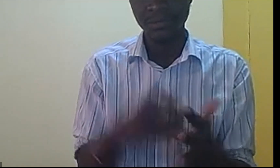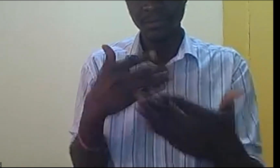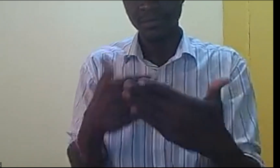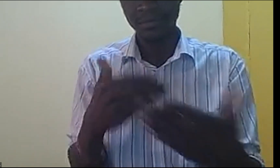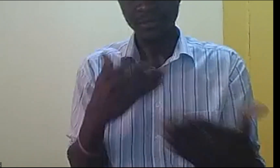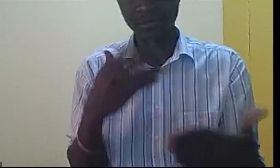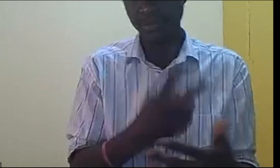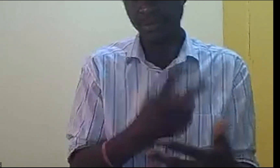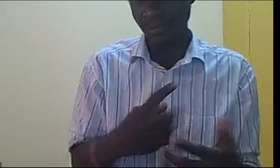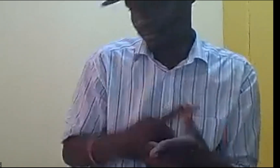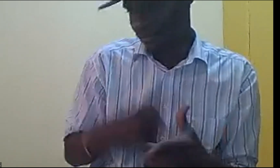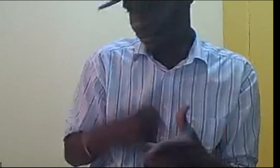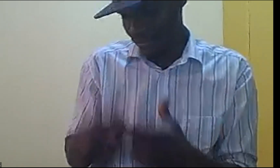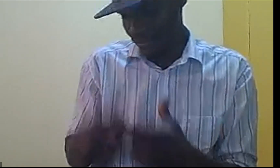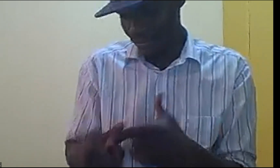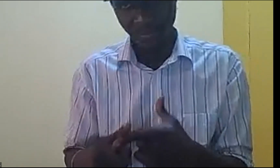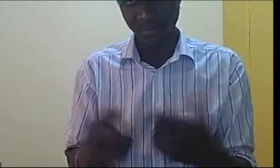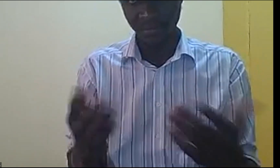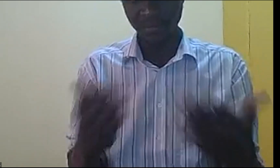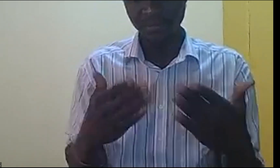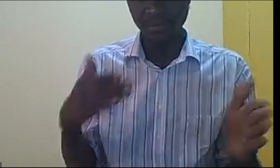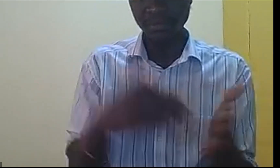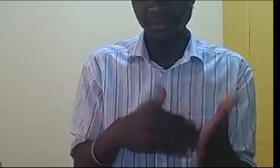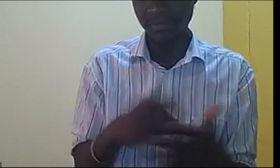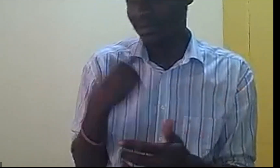Everything. Would you like to log back out and log back in?